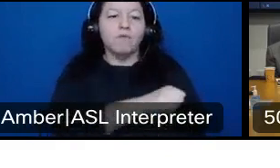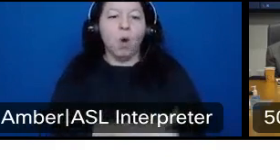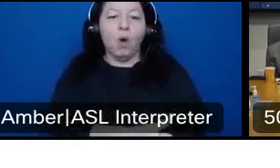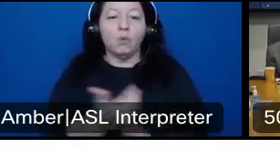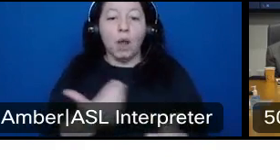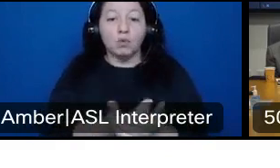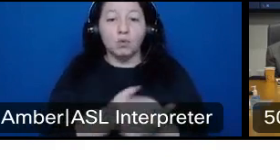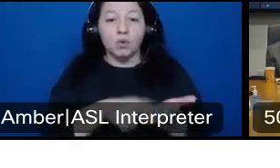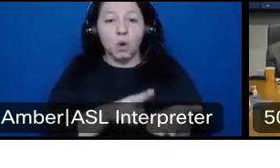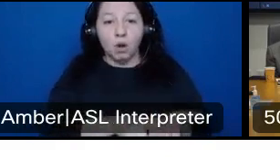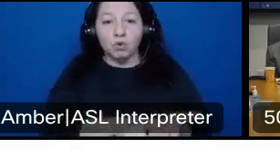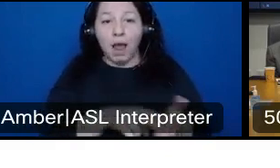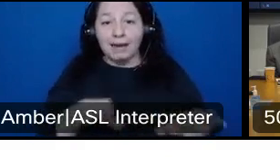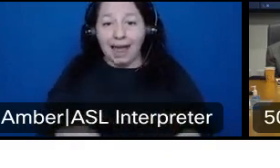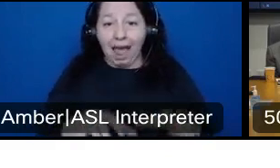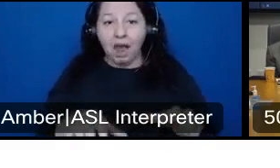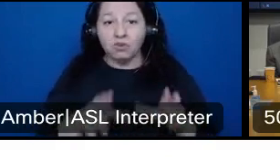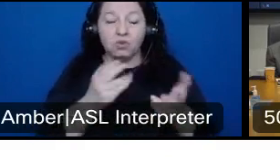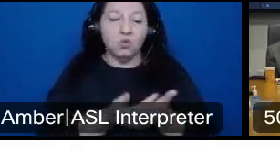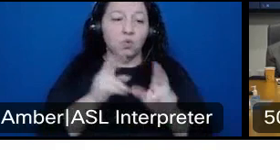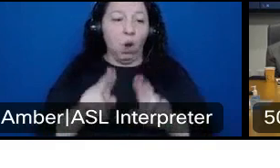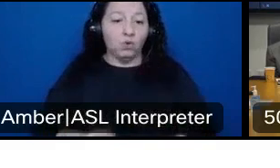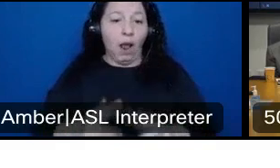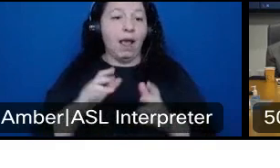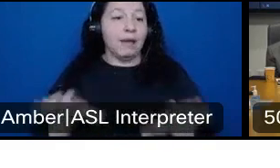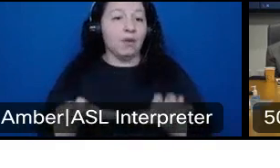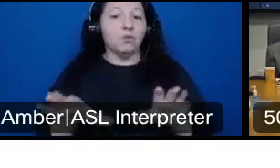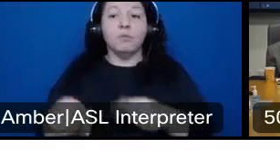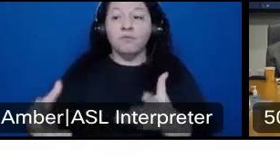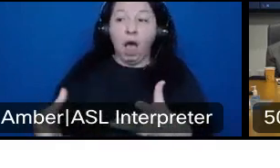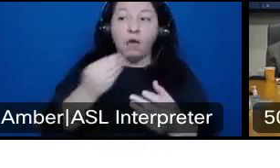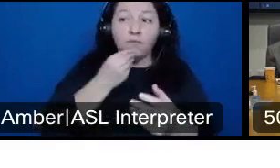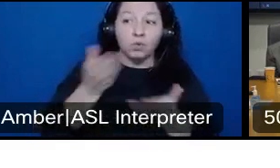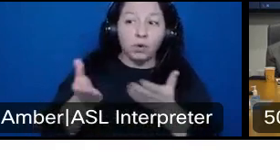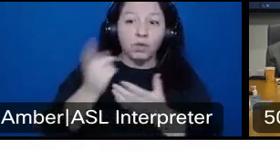Actions a contract to provide food services to the asylum seekers has.